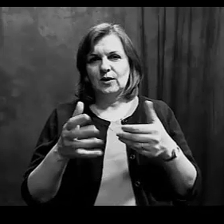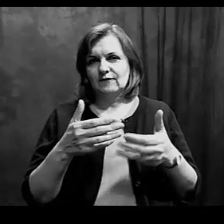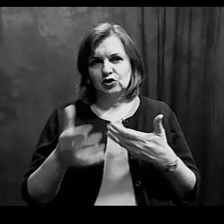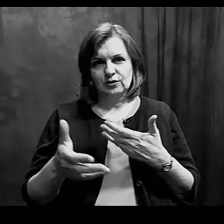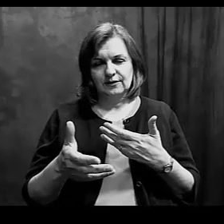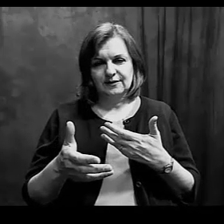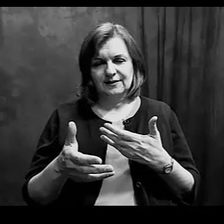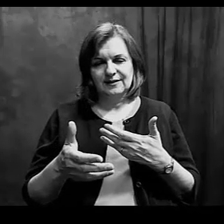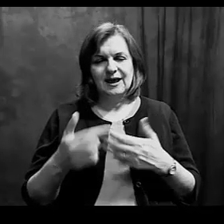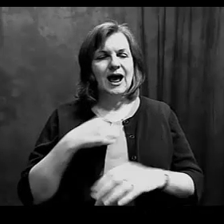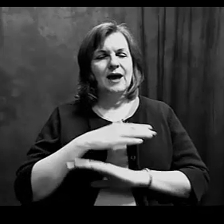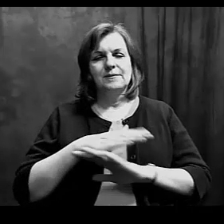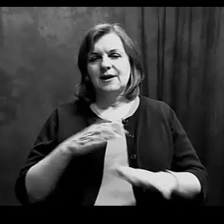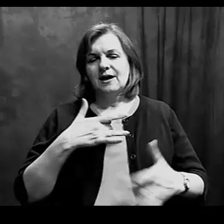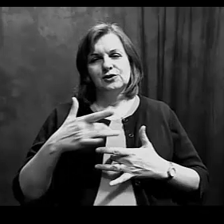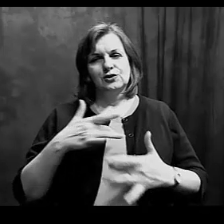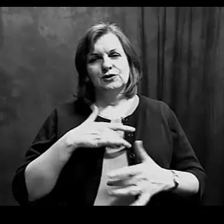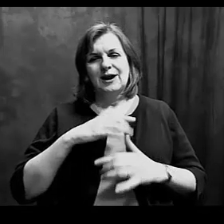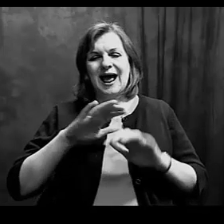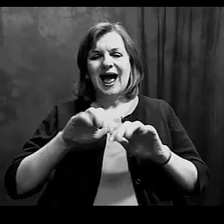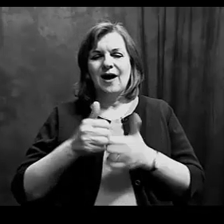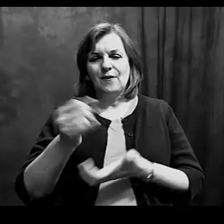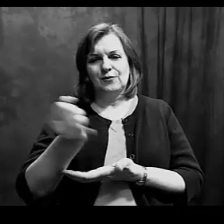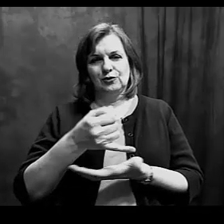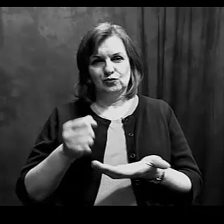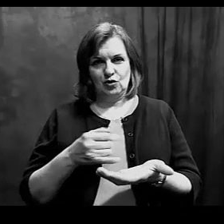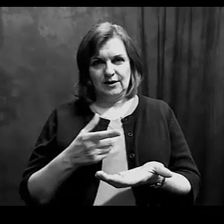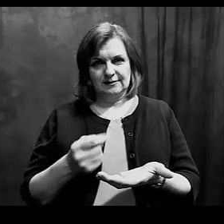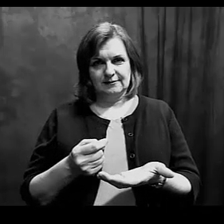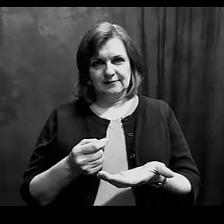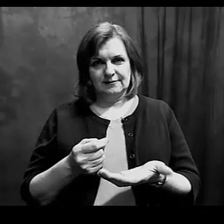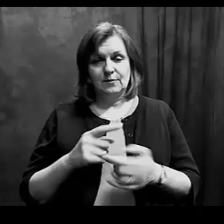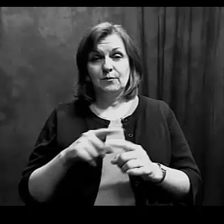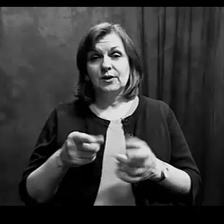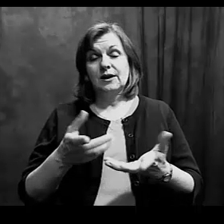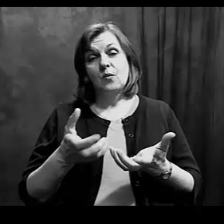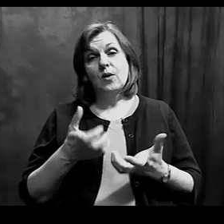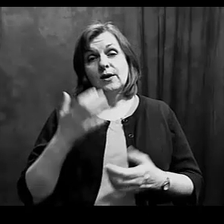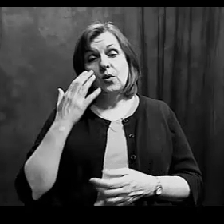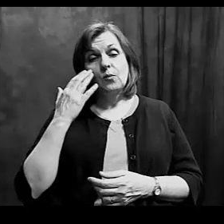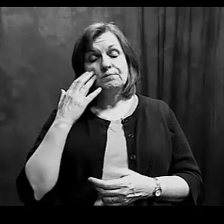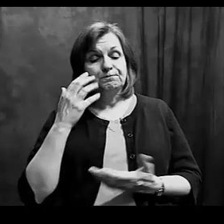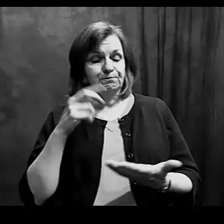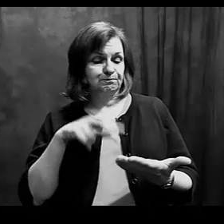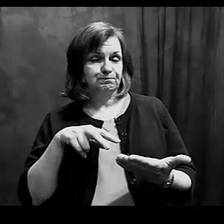model whatever works for you I'm not so concerned about that